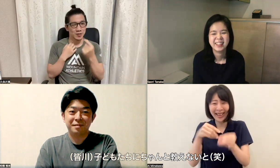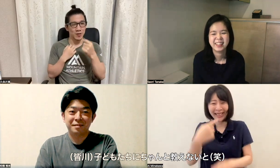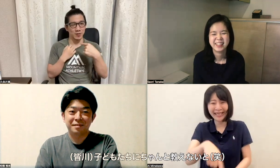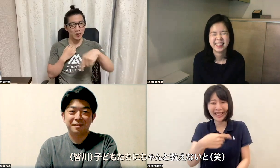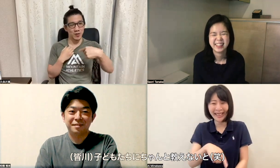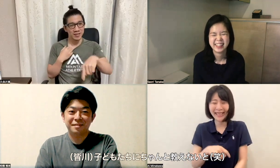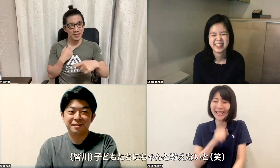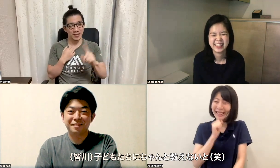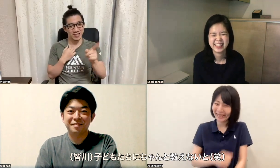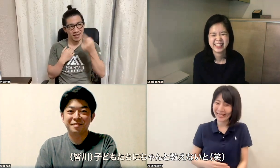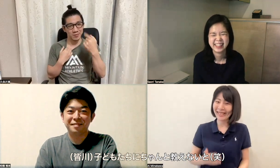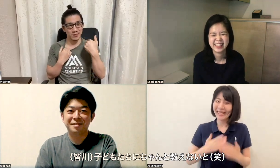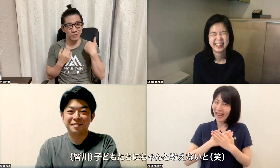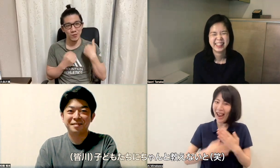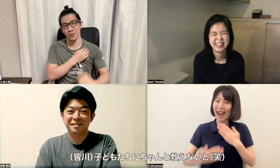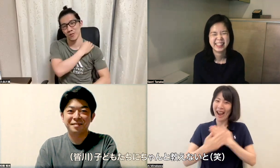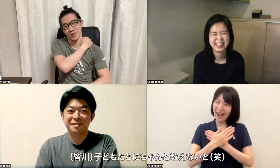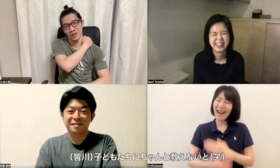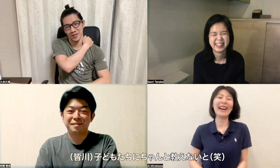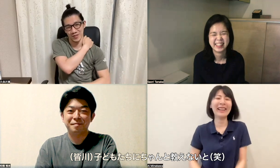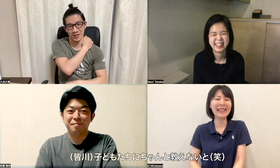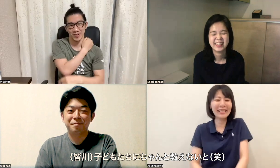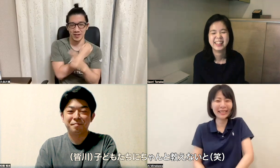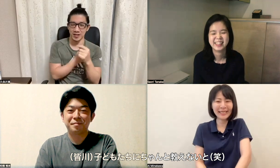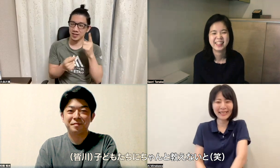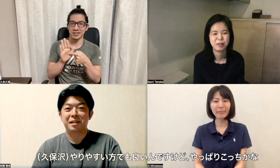(AM)You have to teach children properly. (YK) Either way is fine,